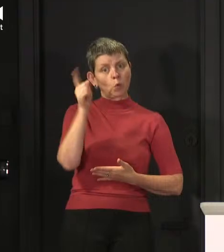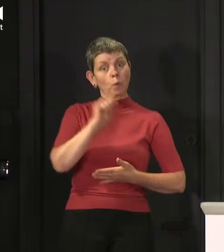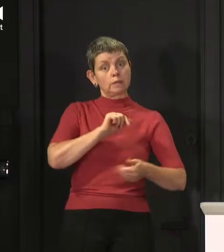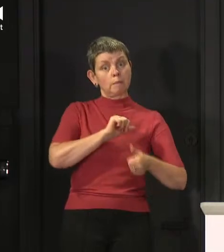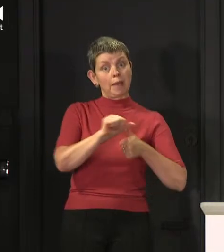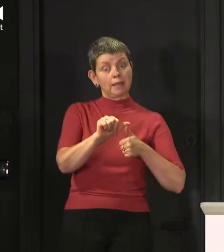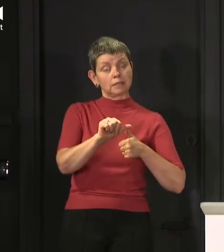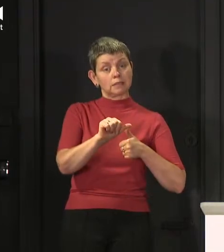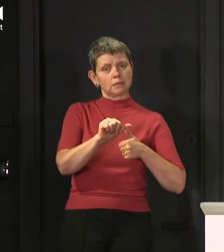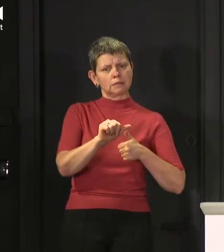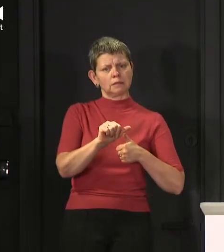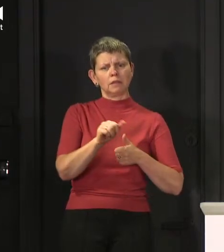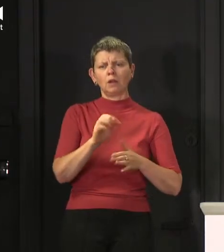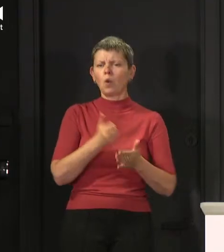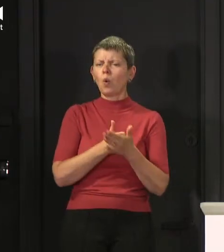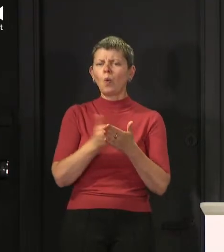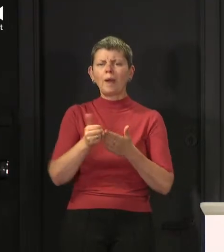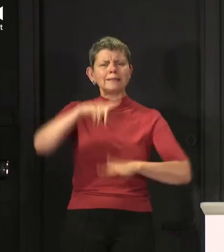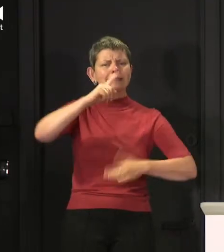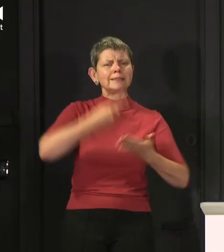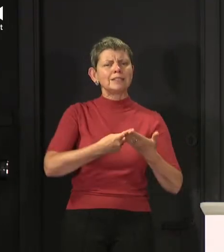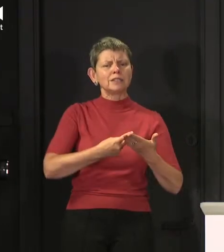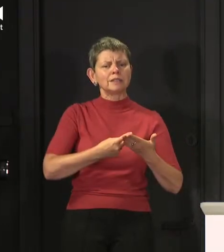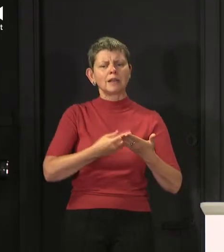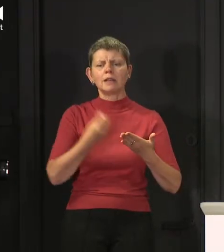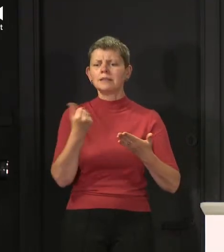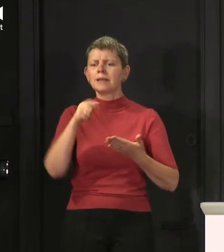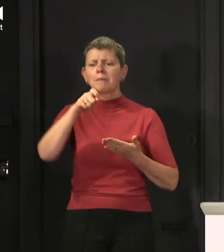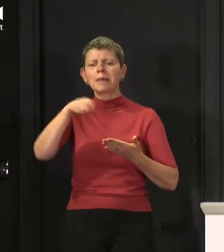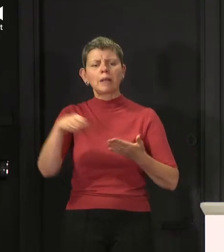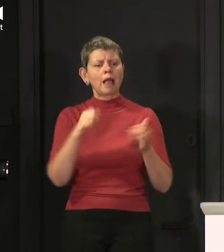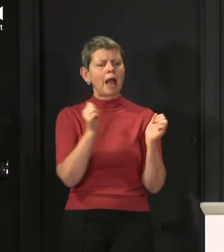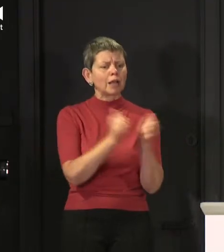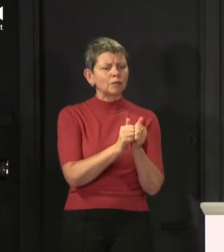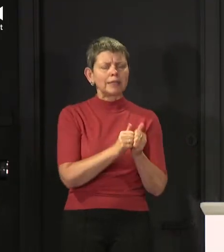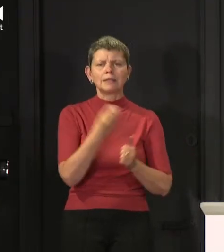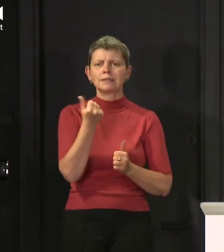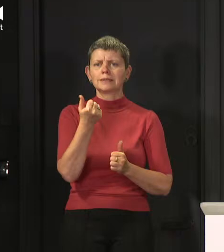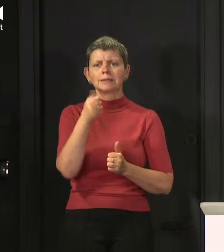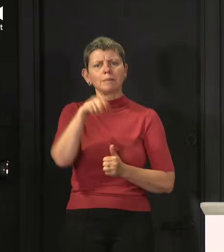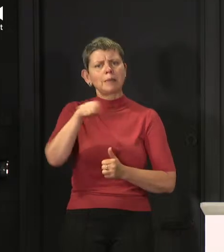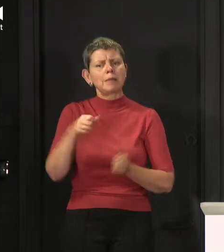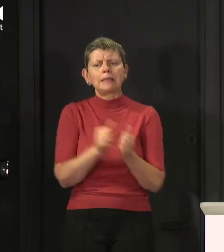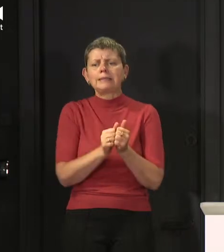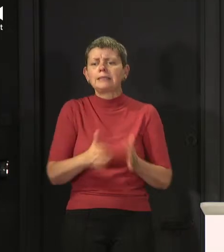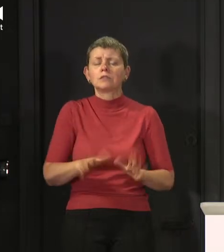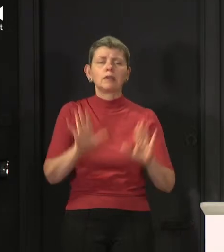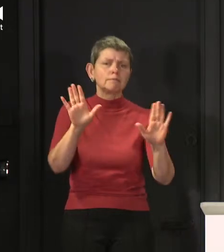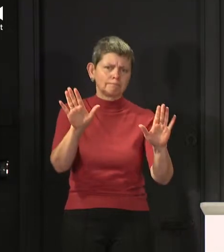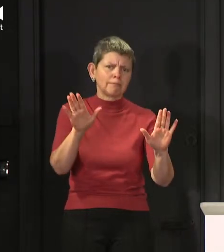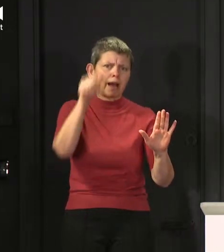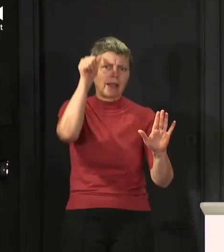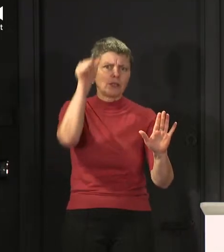some people will agree with them and some people won't but, as I keep saying, it is not a popularity contest at the moment, it is about keeping Scotland safe. That is my